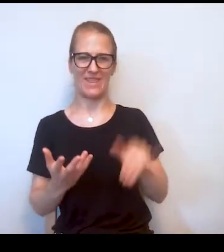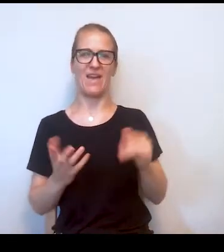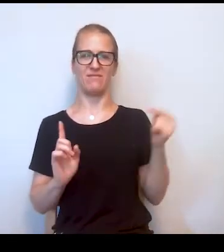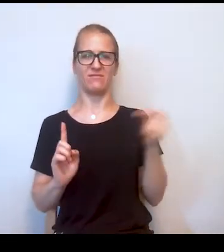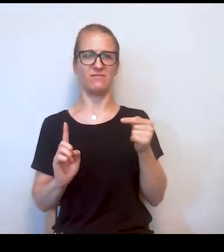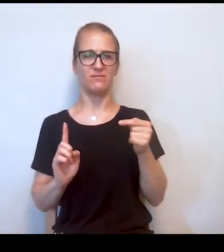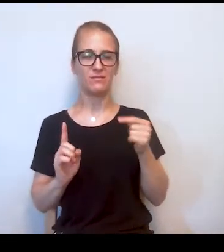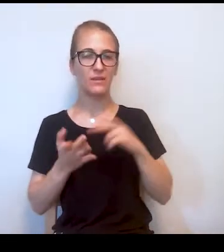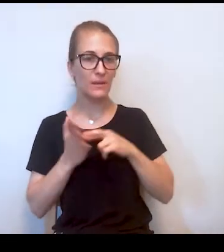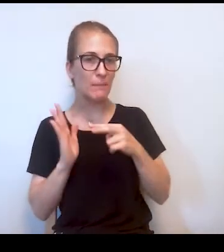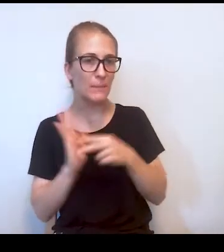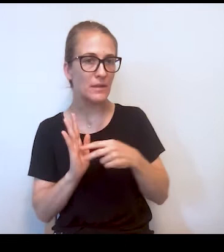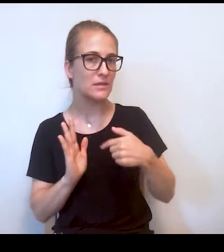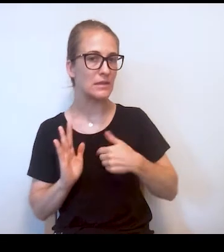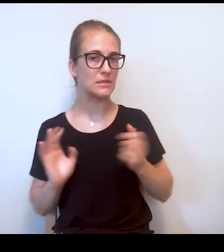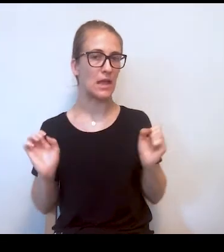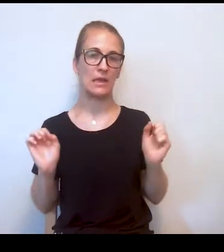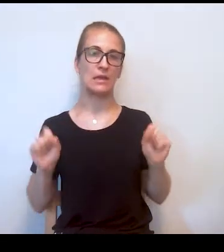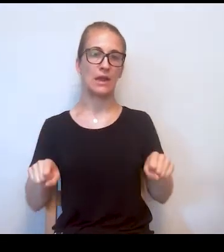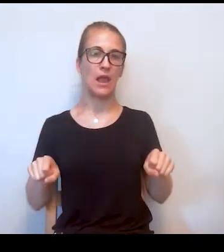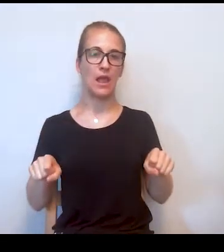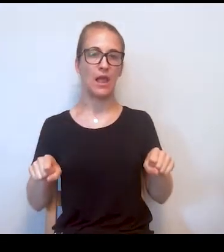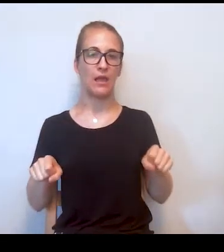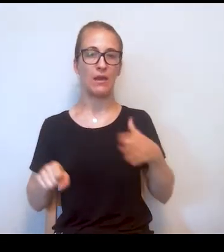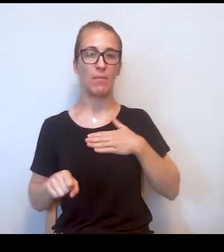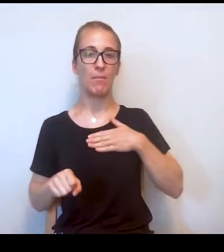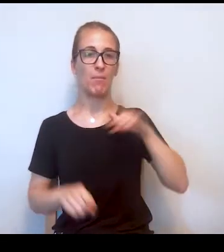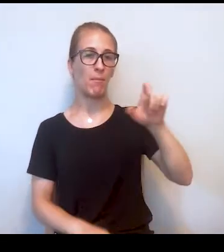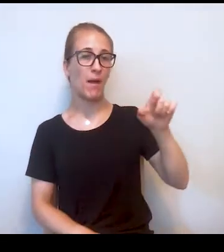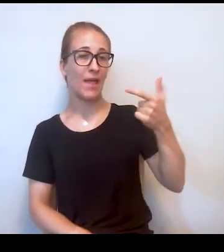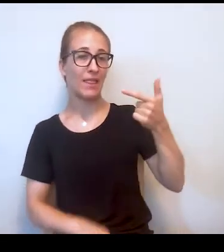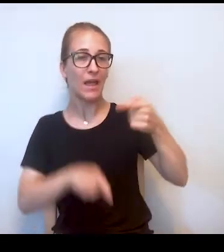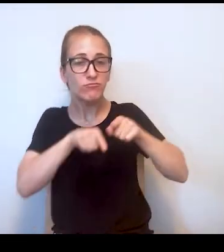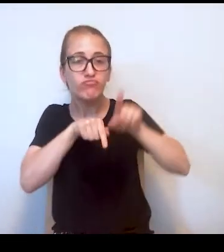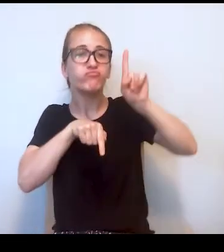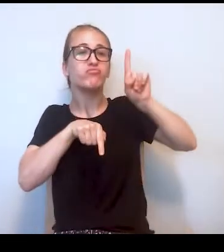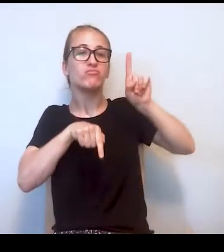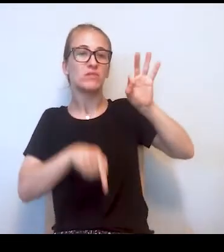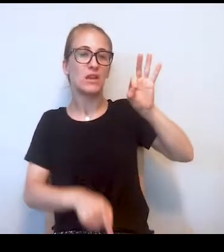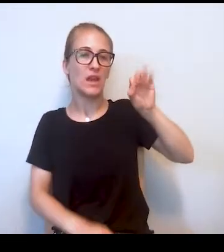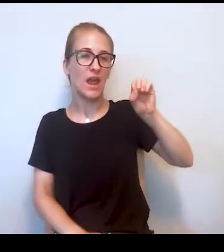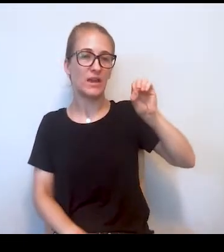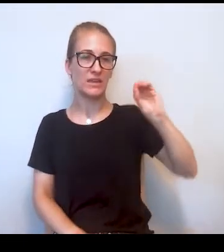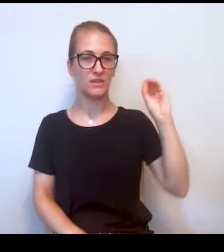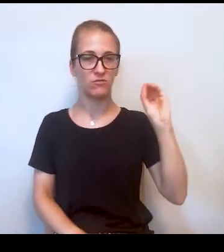put my leg up 90 (chuckles) degrees." And that is something that people strive for